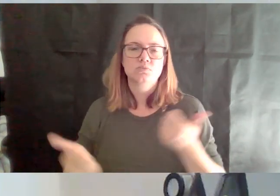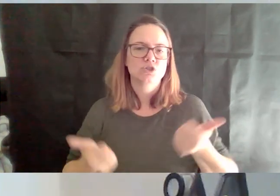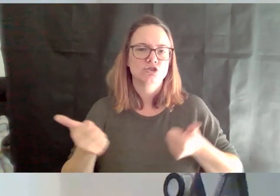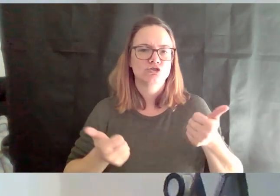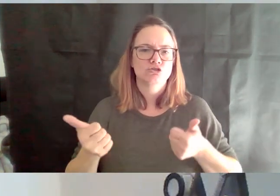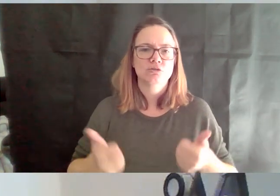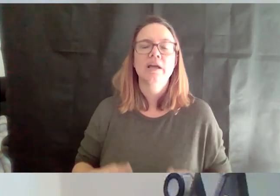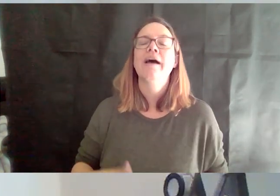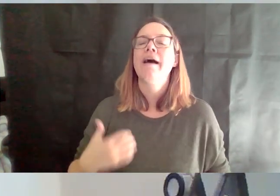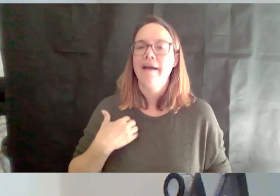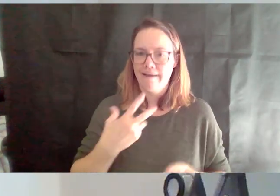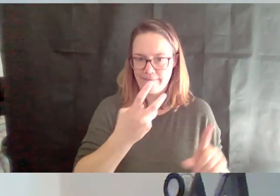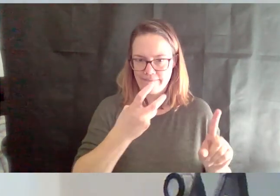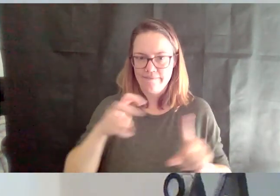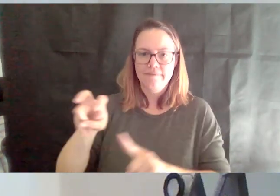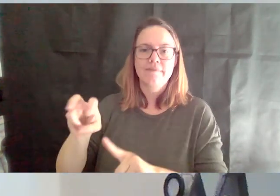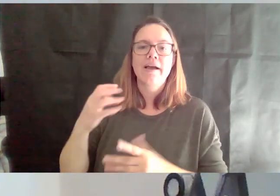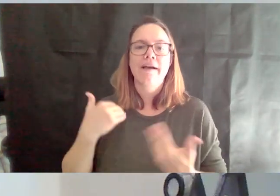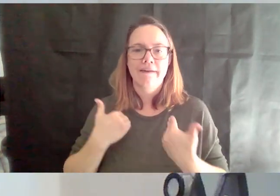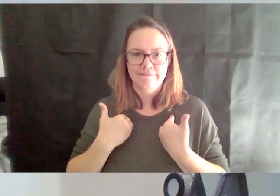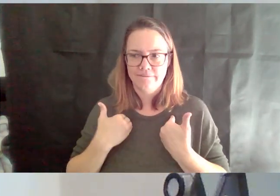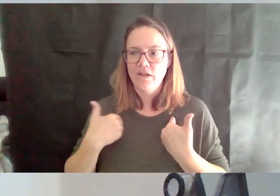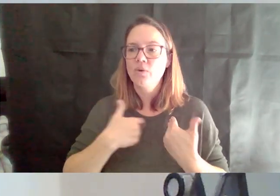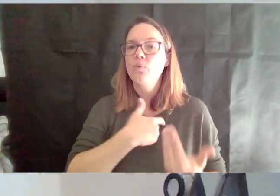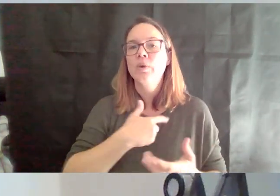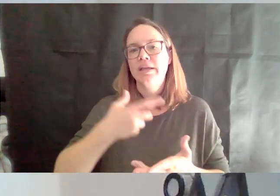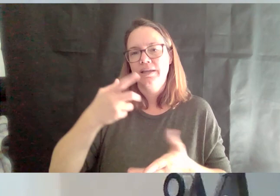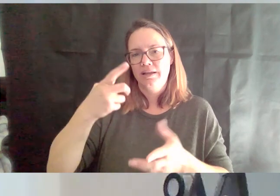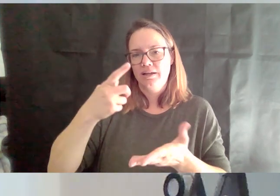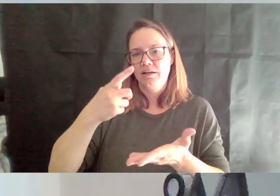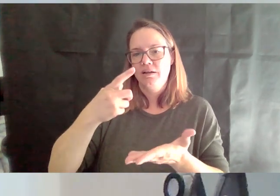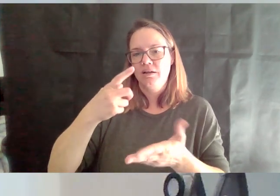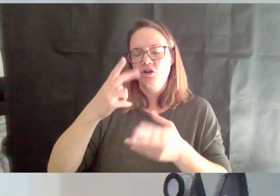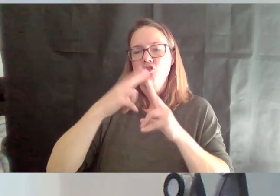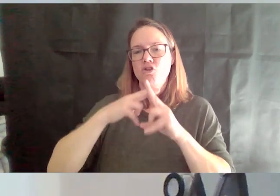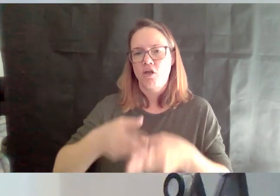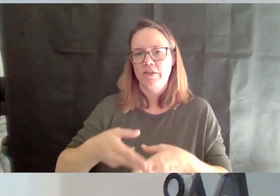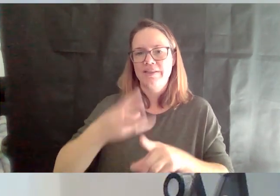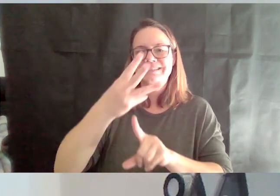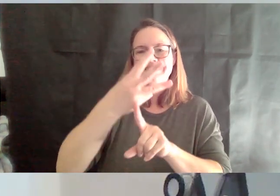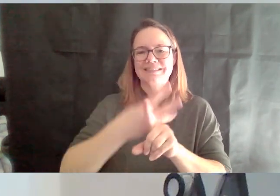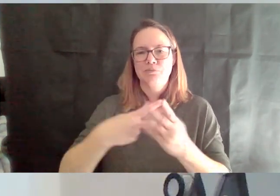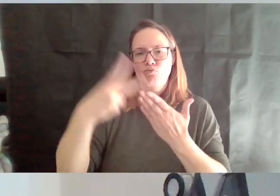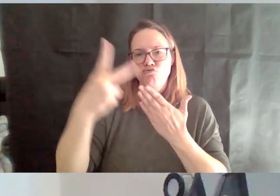There is transition. We call it the six-month program, and that is unique to MHCD.